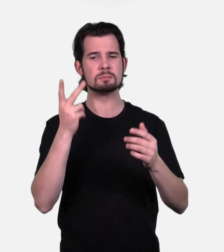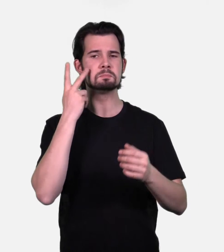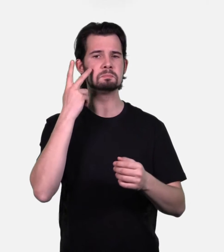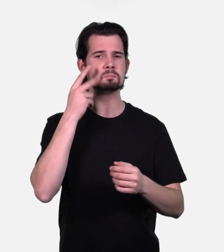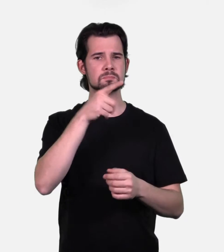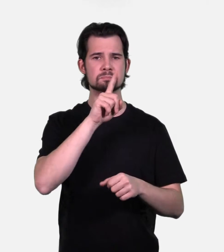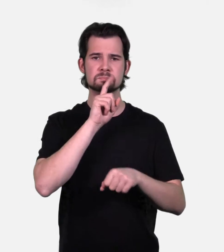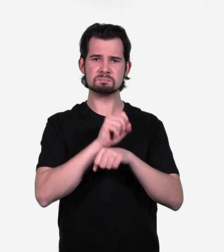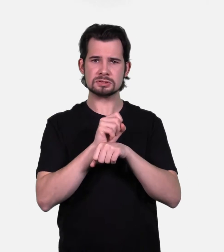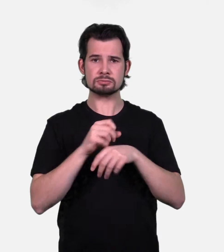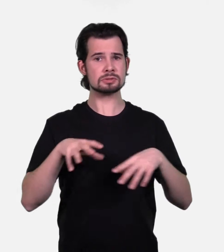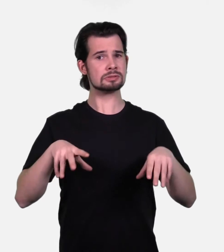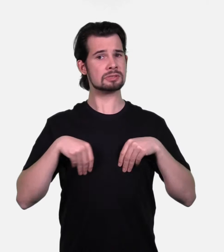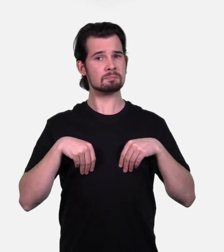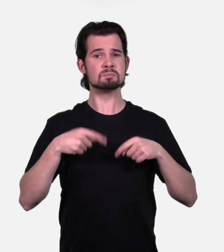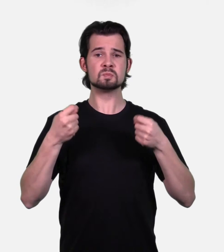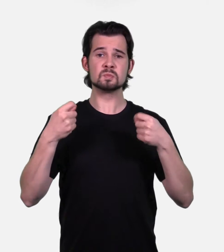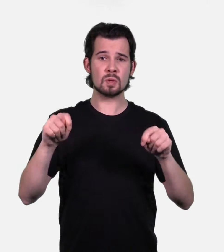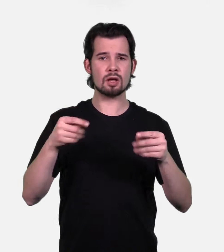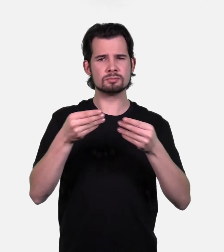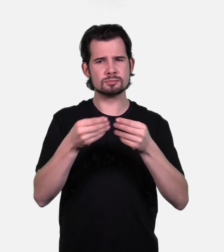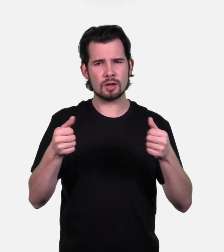to have the dispute resolved through mediation.